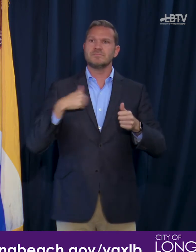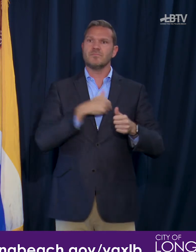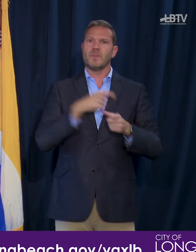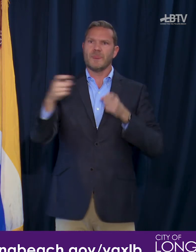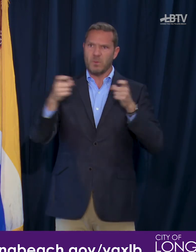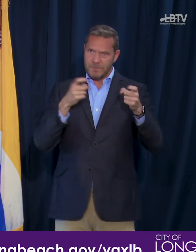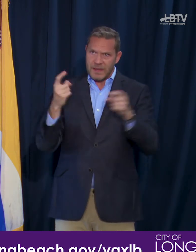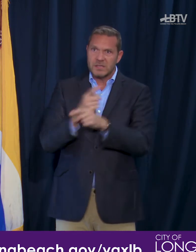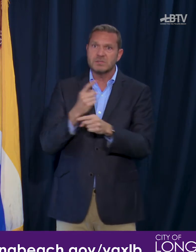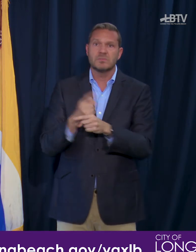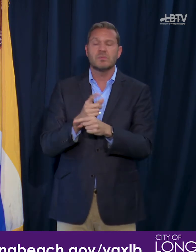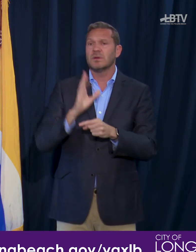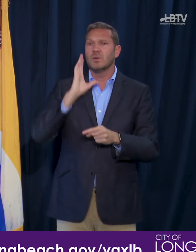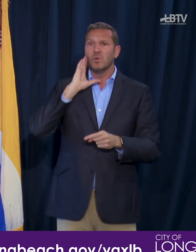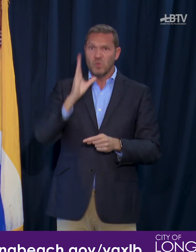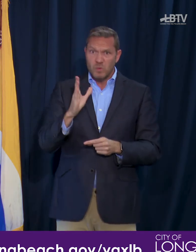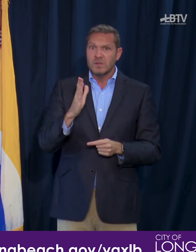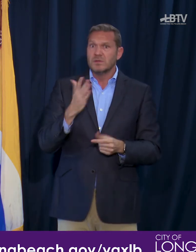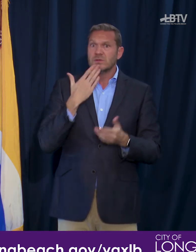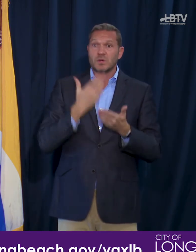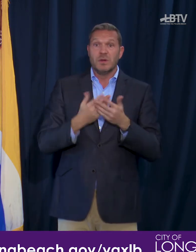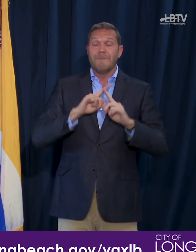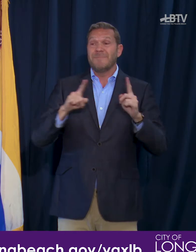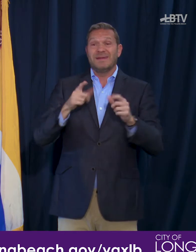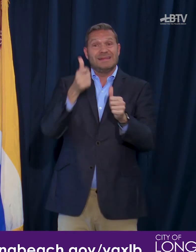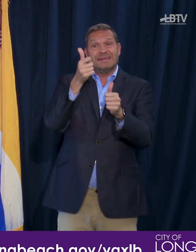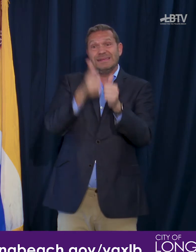but this is a personal responsibility question.